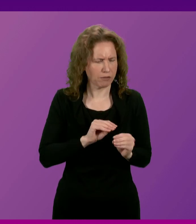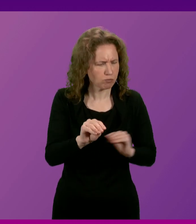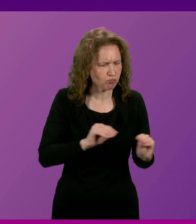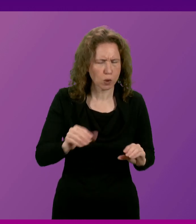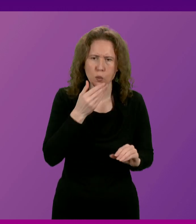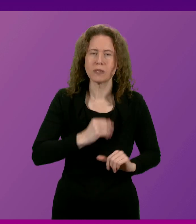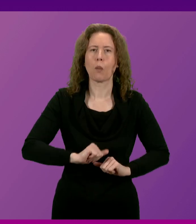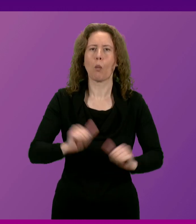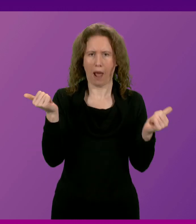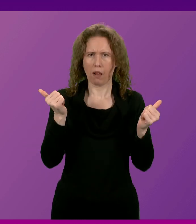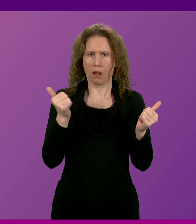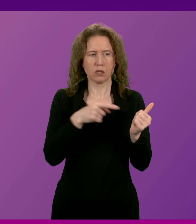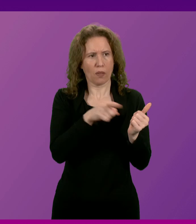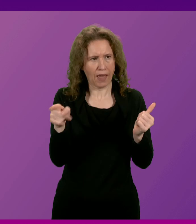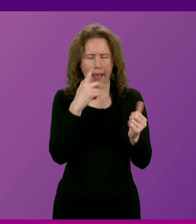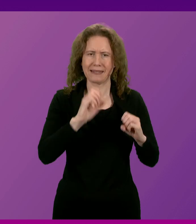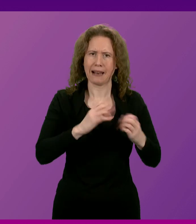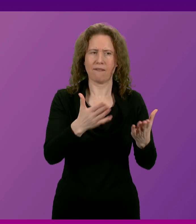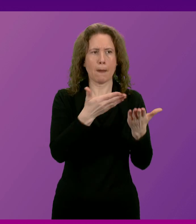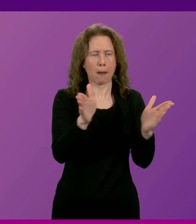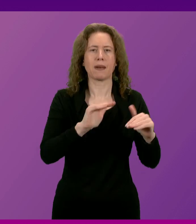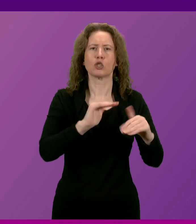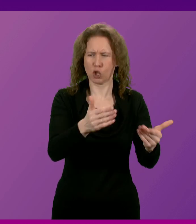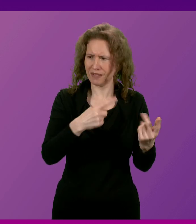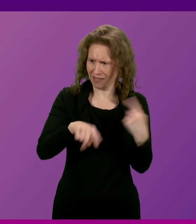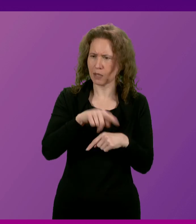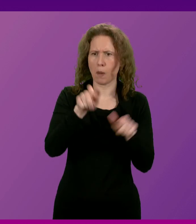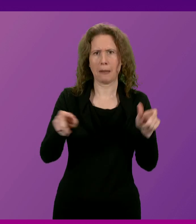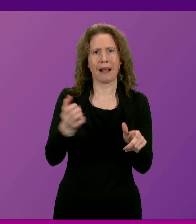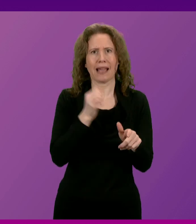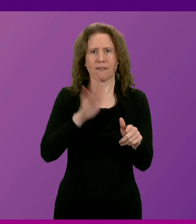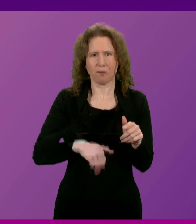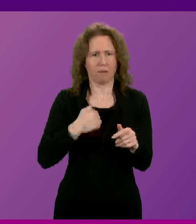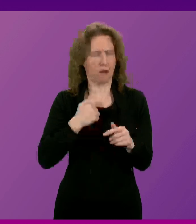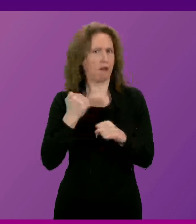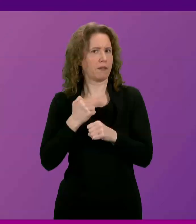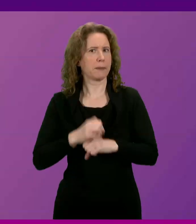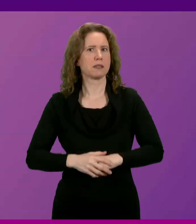the public to deliver public services. That is what people will get from a Swinney Government.